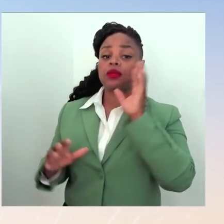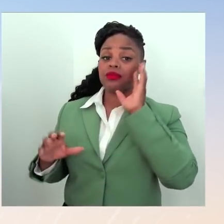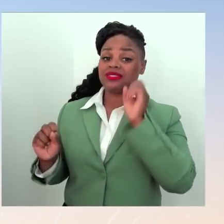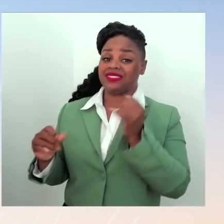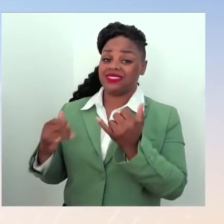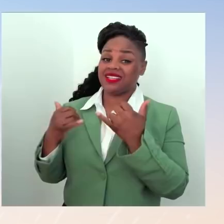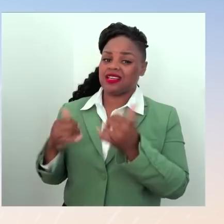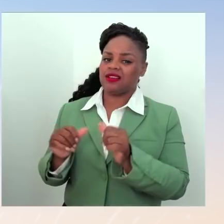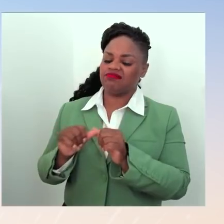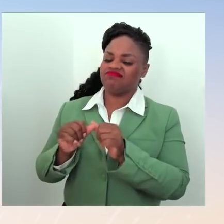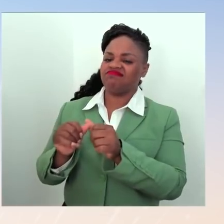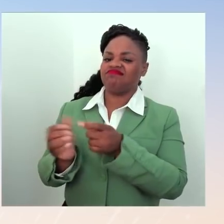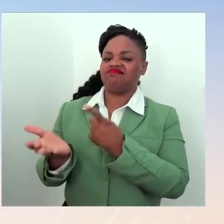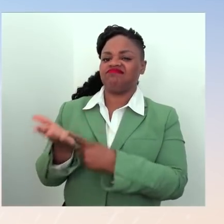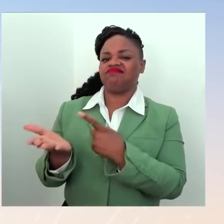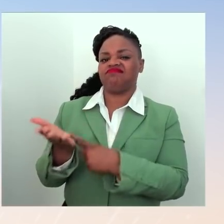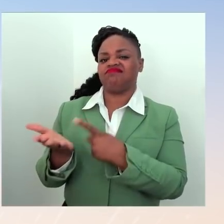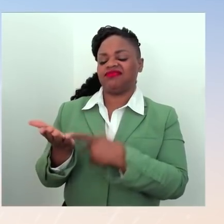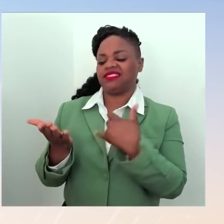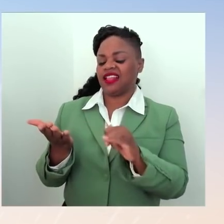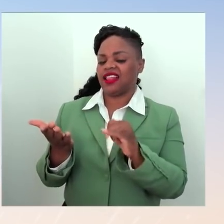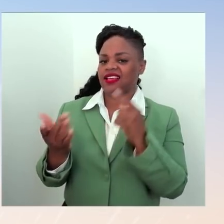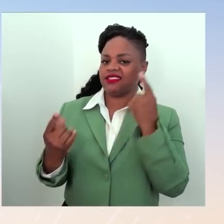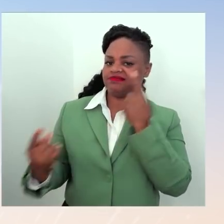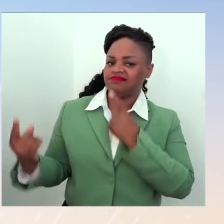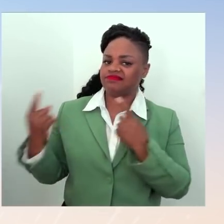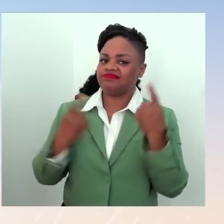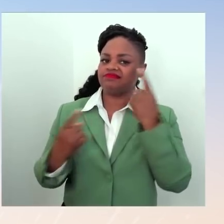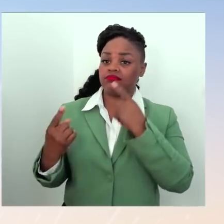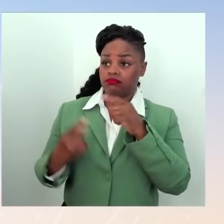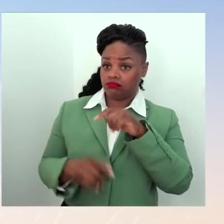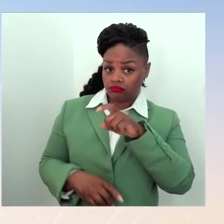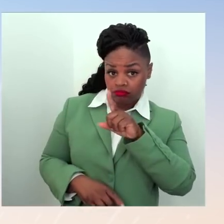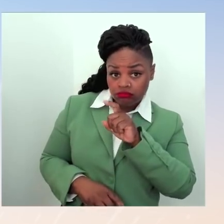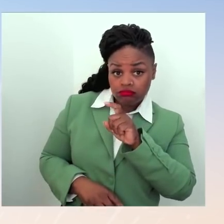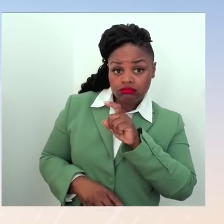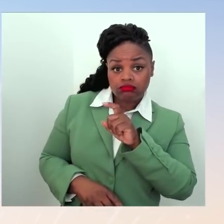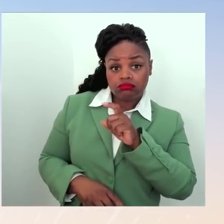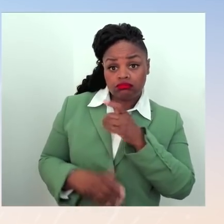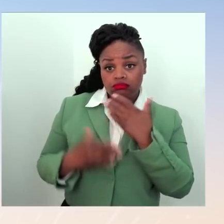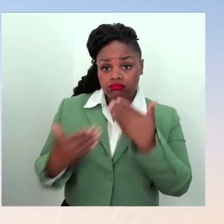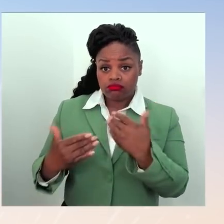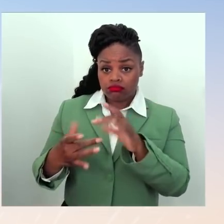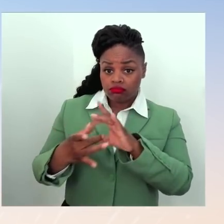and also with our counterparts and partners in Europe and around the world.